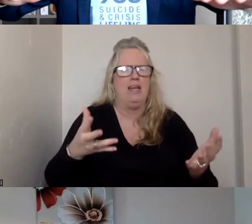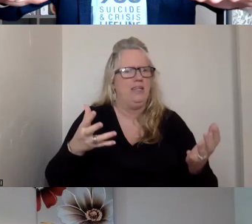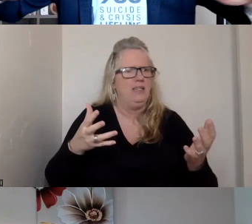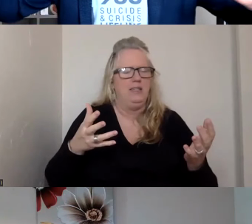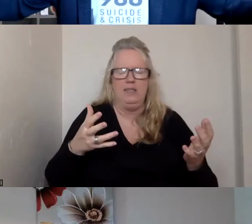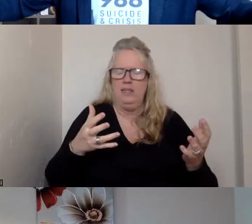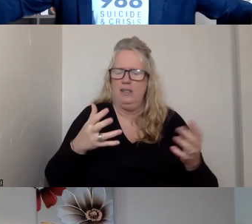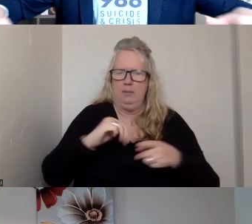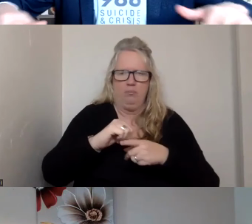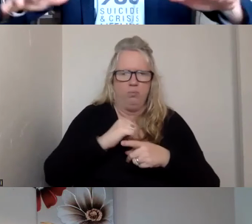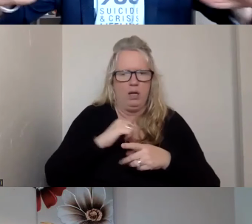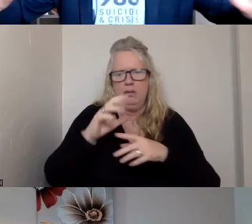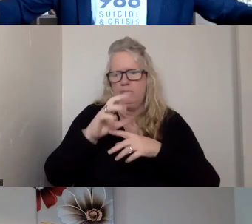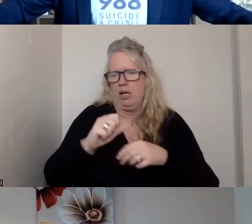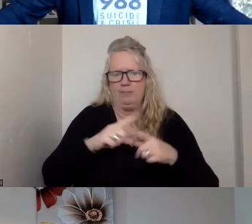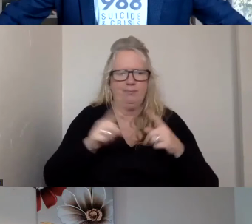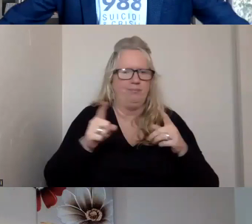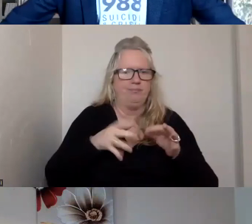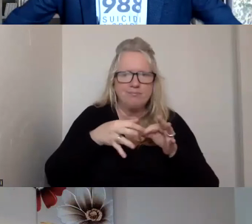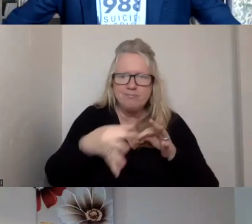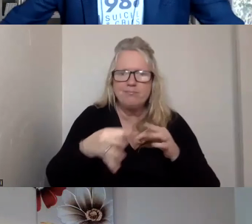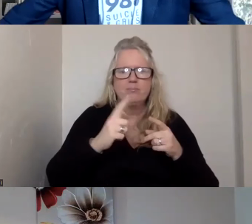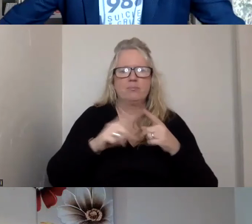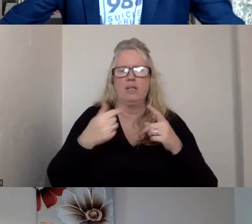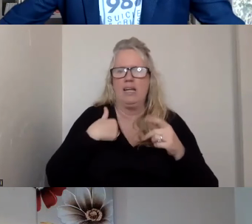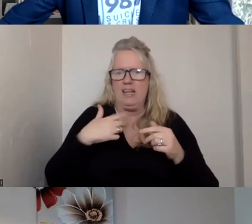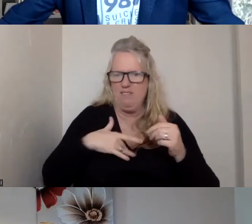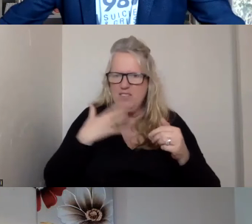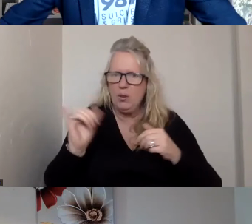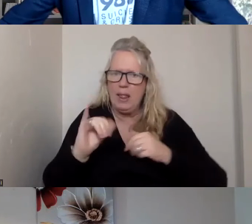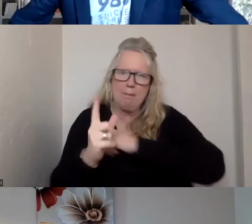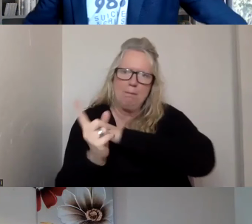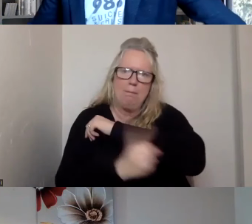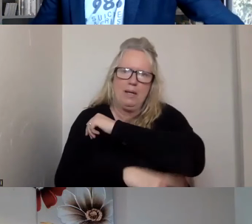CALLS DELAYS AND DETAINMENT AND PUNISHMENT OCCUR THROUGHOUT THE